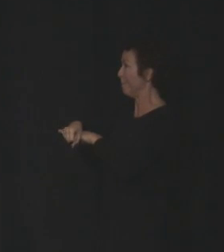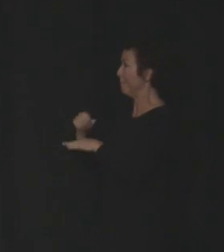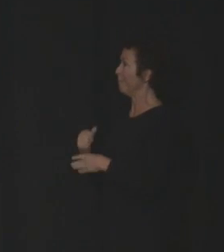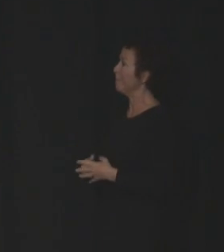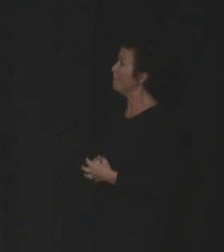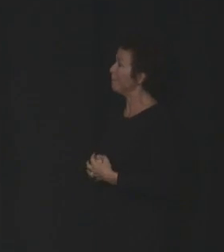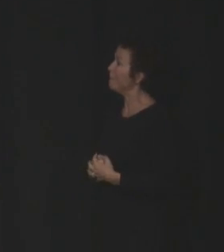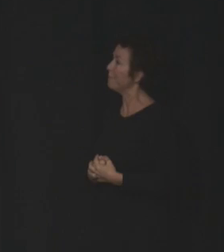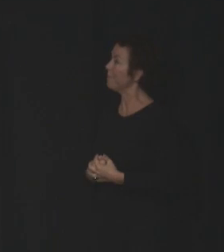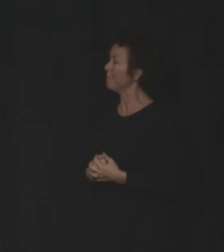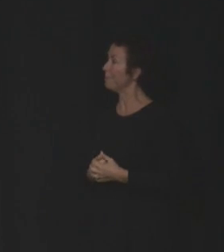Jordan: Okay.